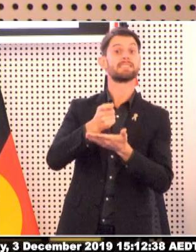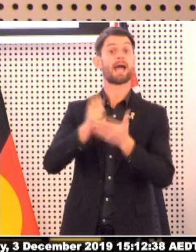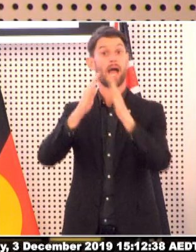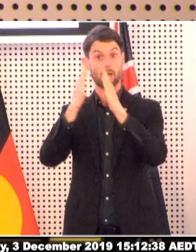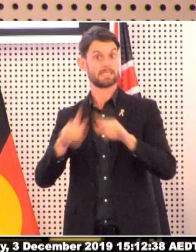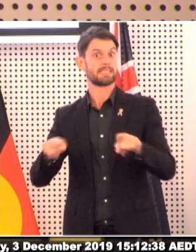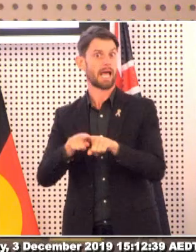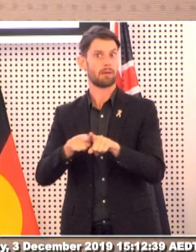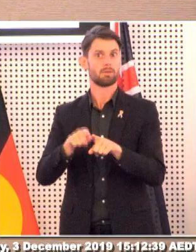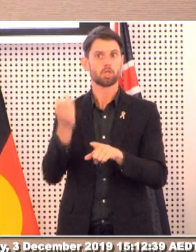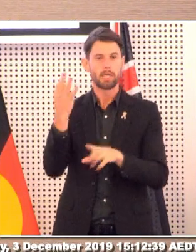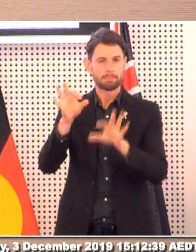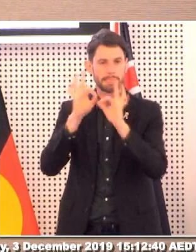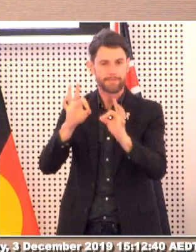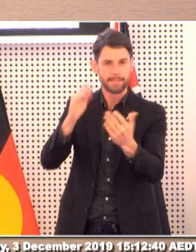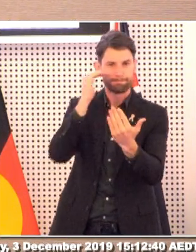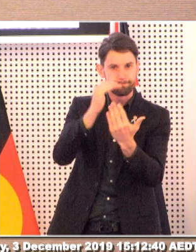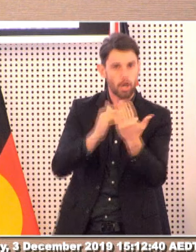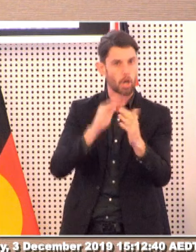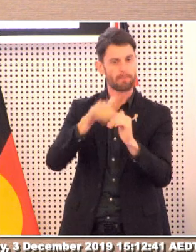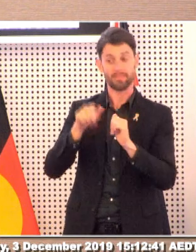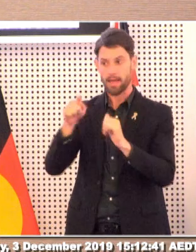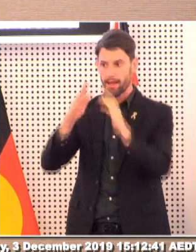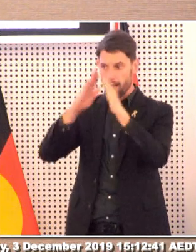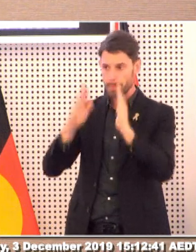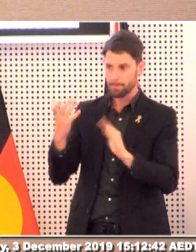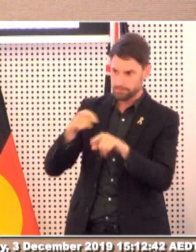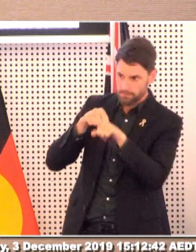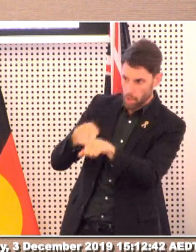And that may or may not be a good arrangement for those individuals.